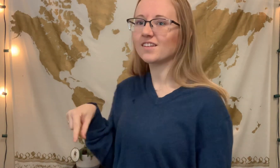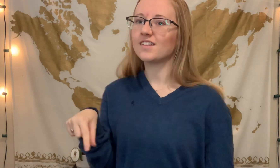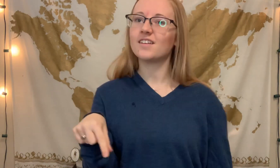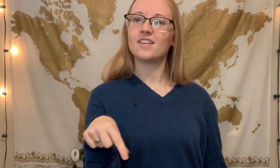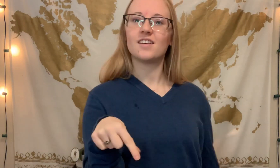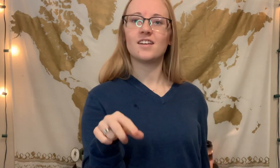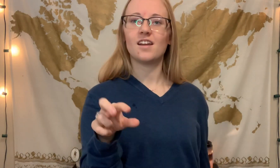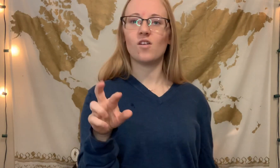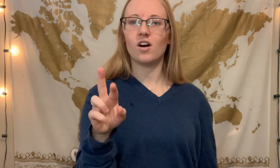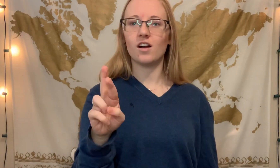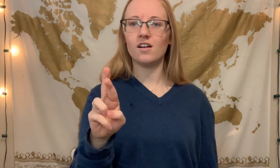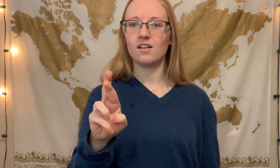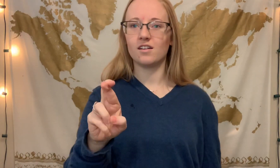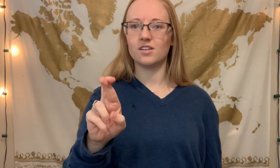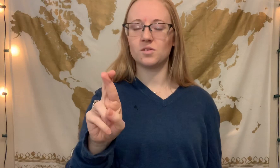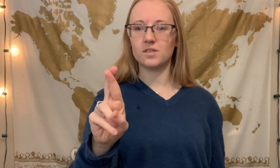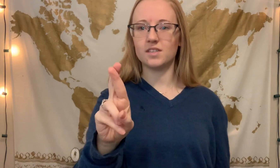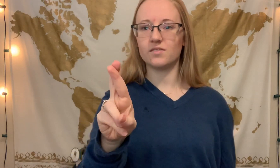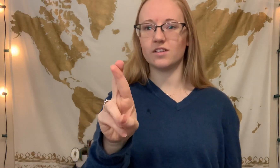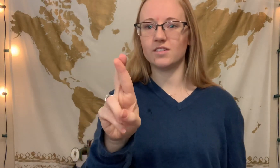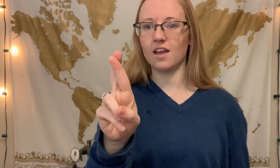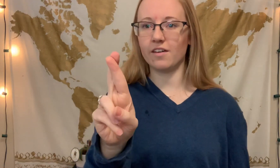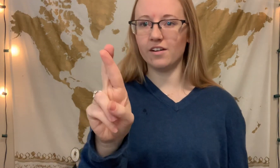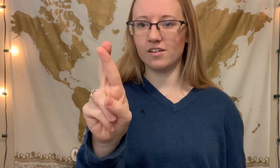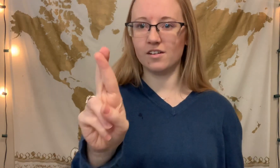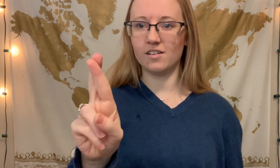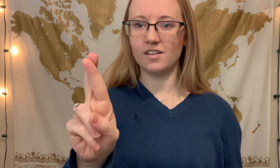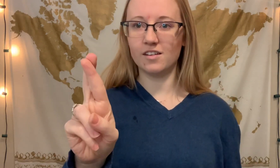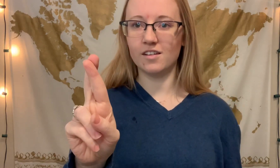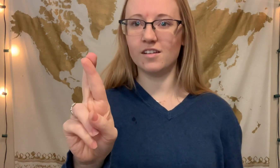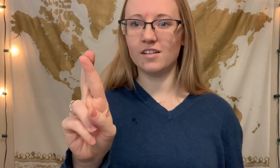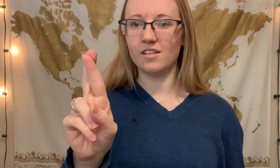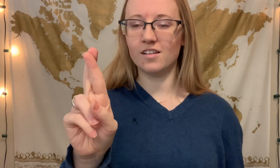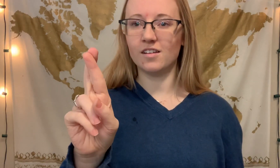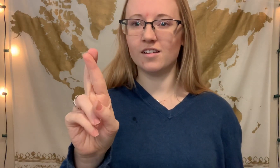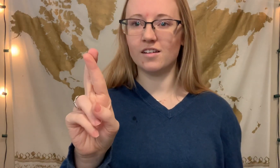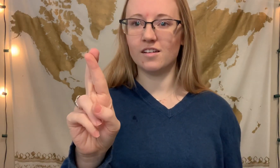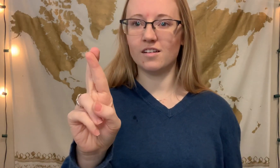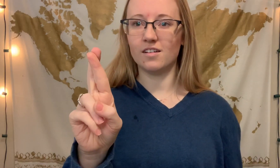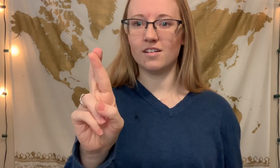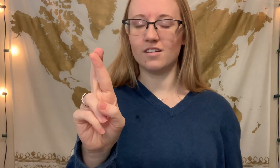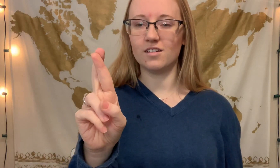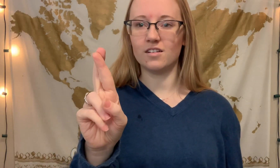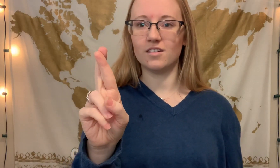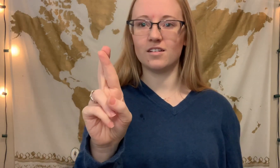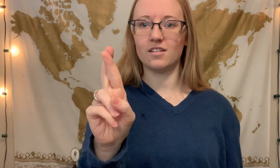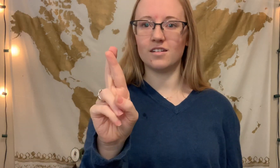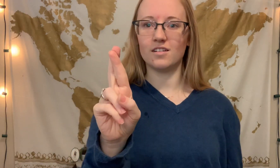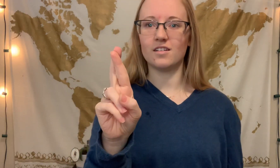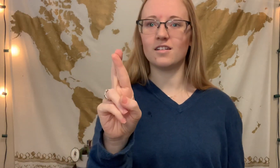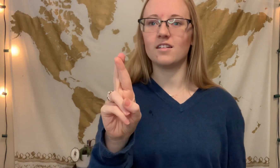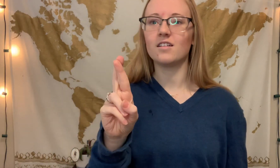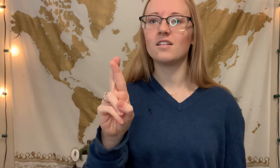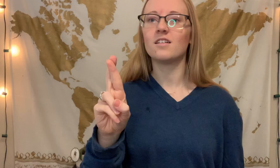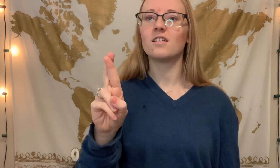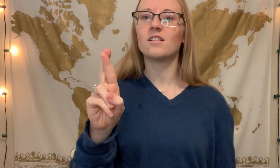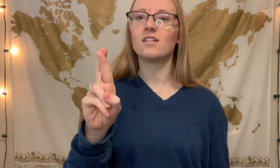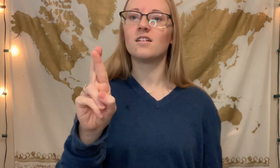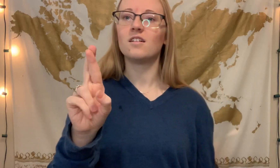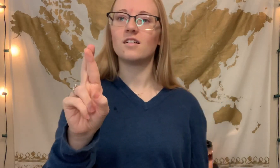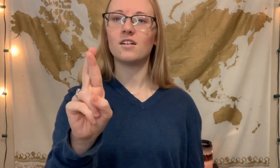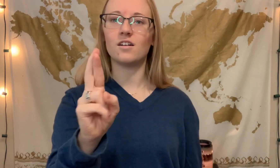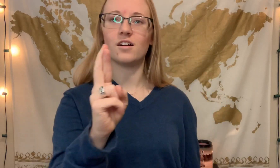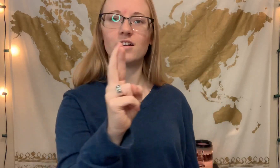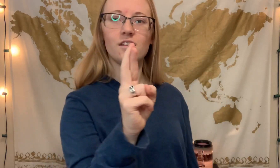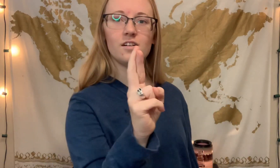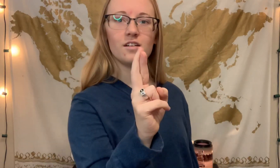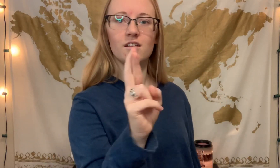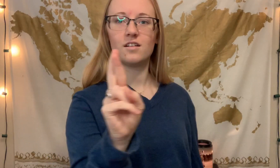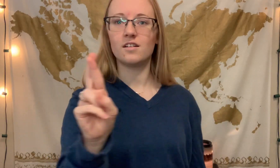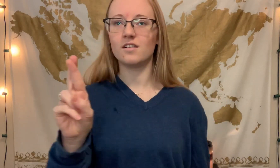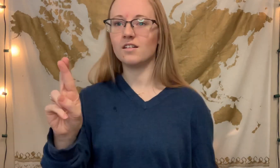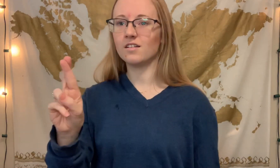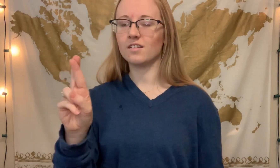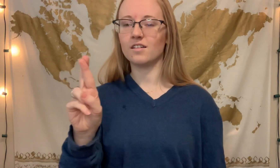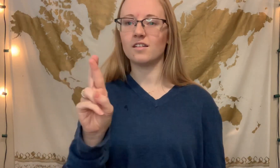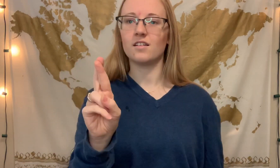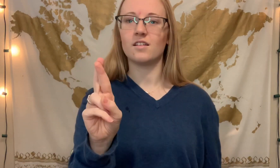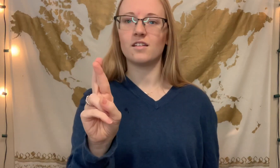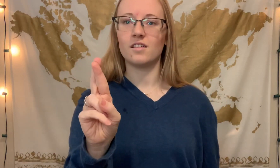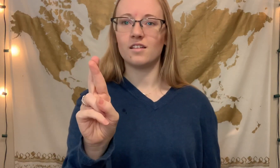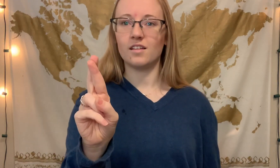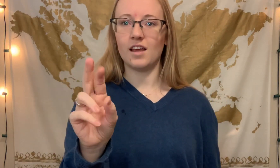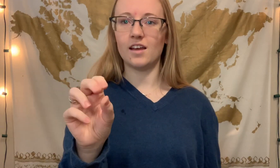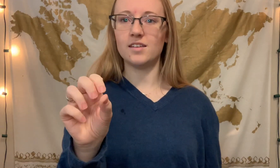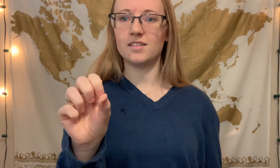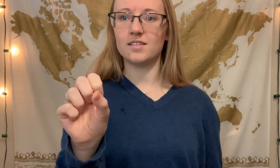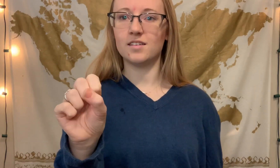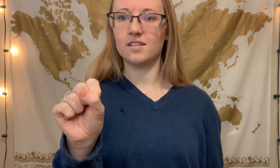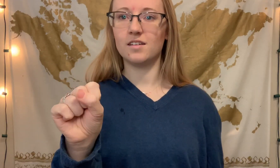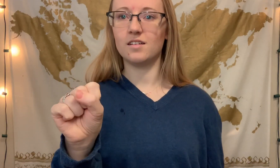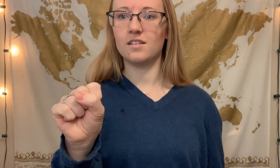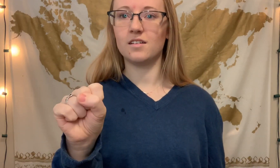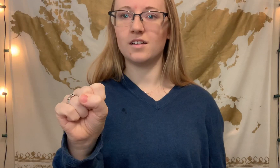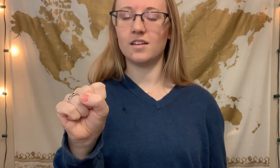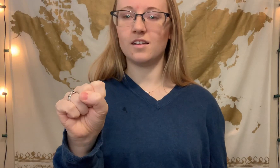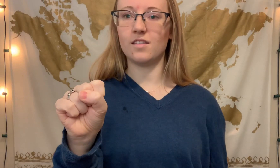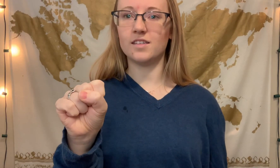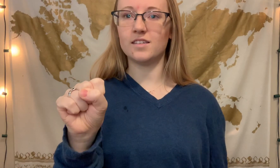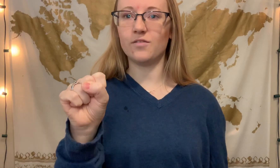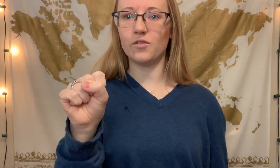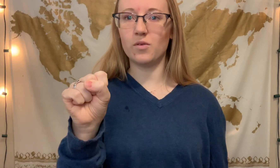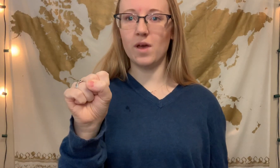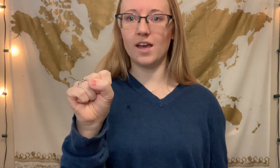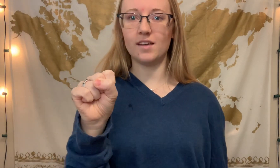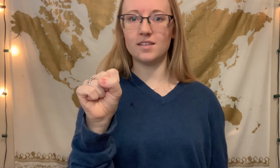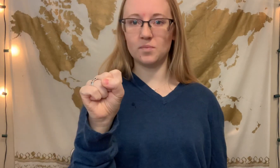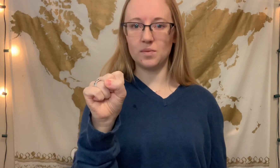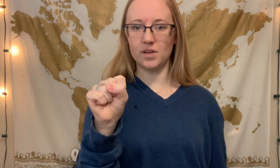now R, twist these fingers together. S, now this is different from a some people